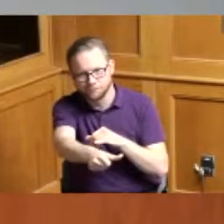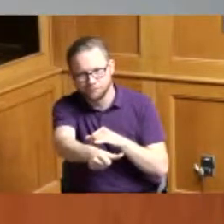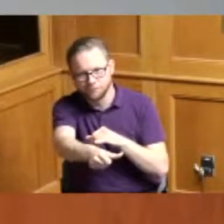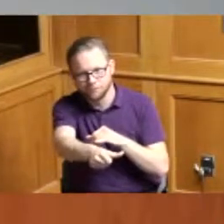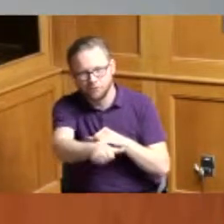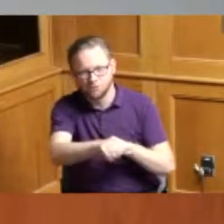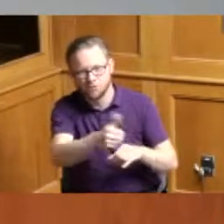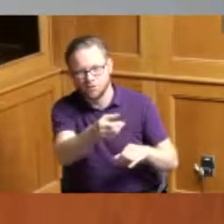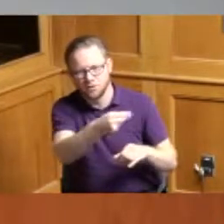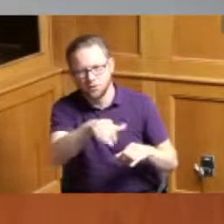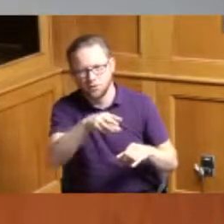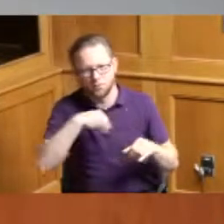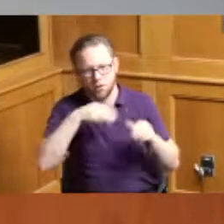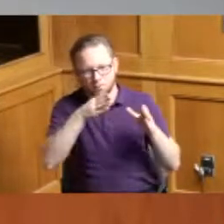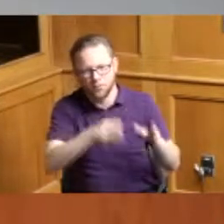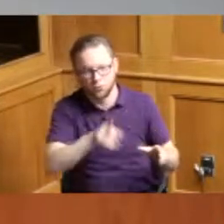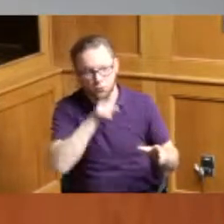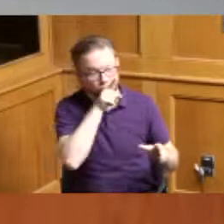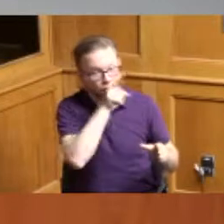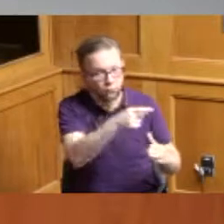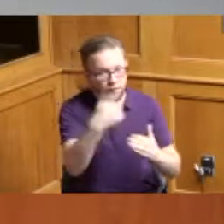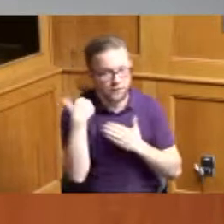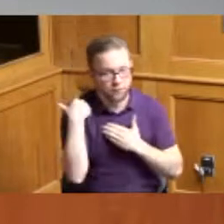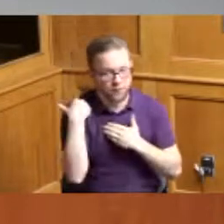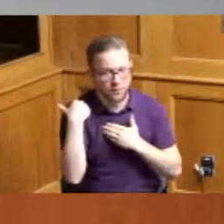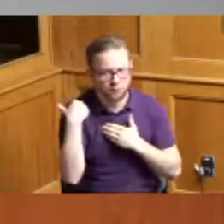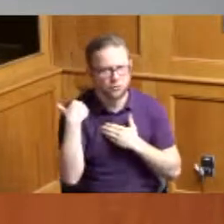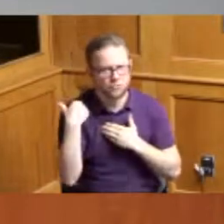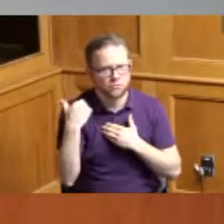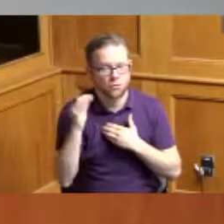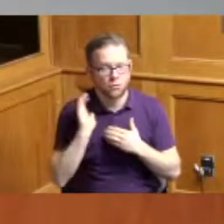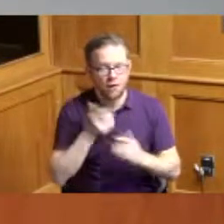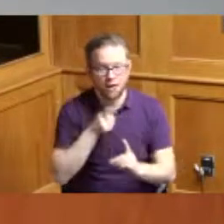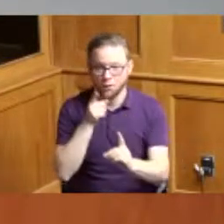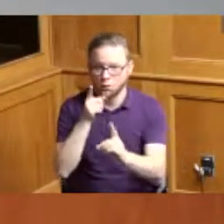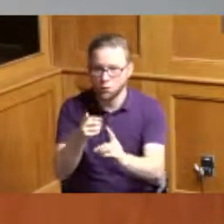is right so we're trying to create a more fair system as my understanding and I've heard this